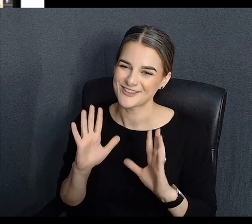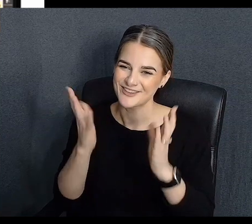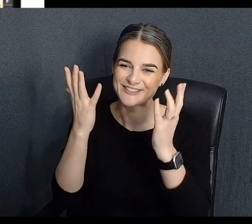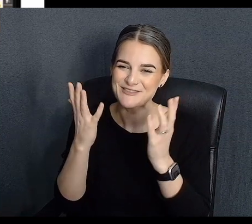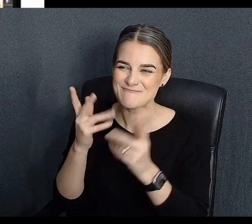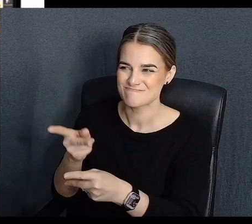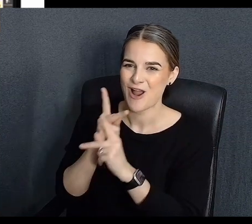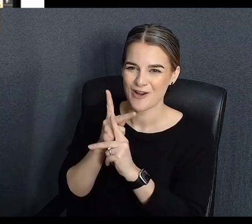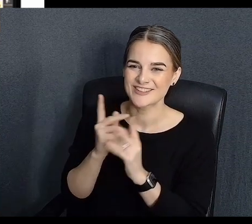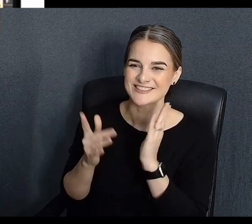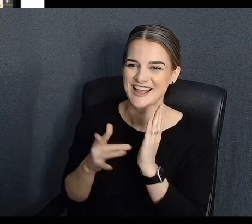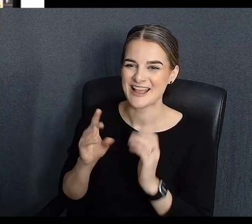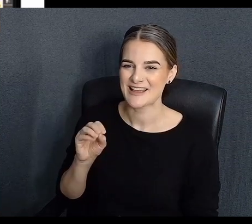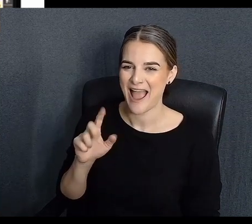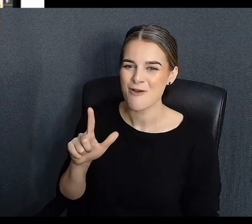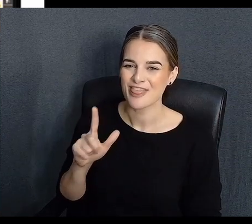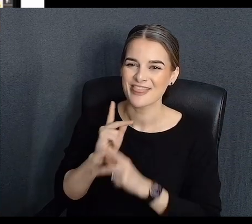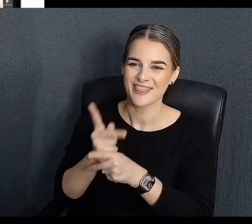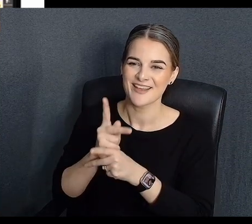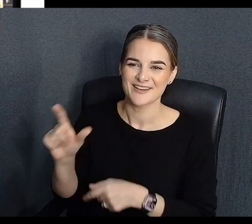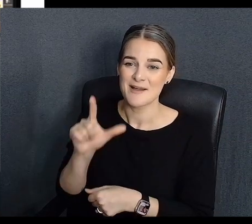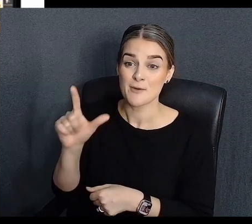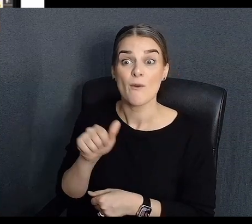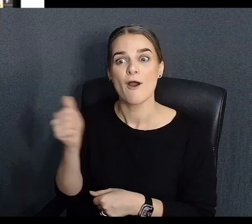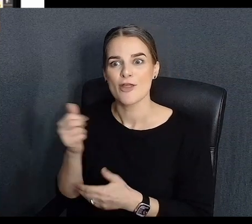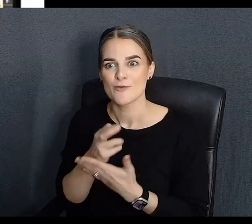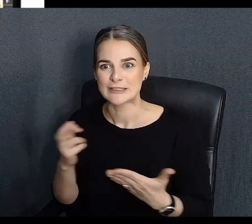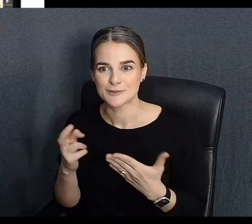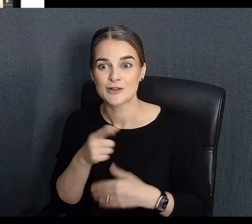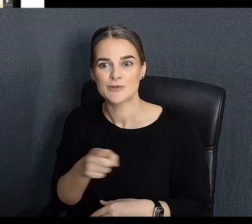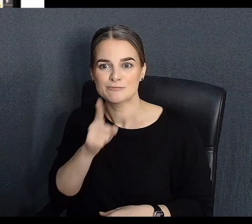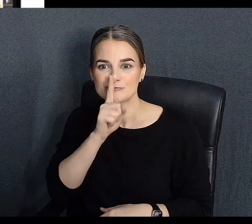or another resource. So that you're making sure that you've tried out the app,